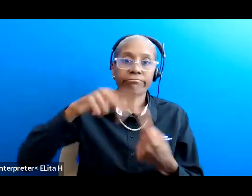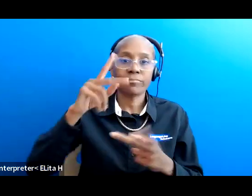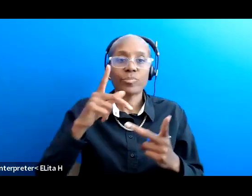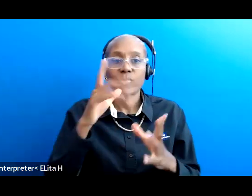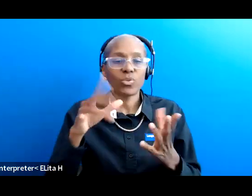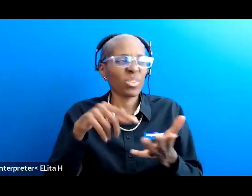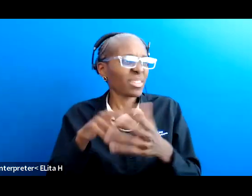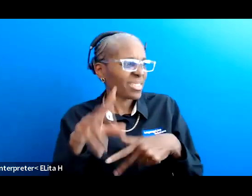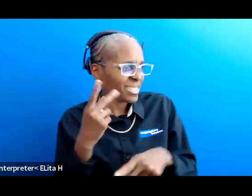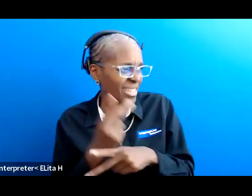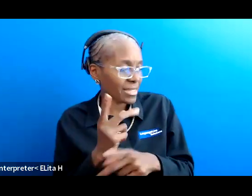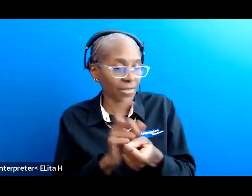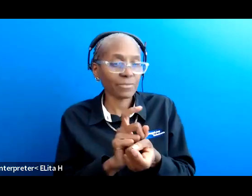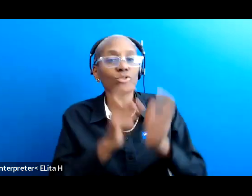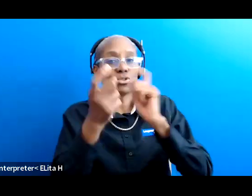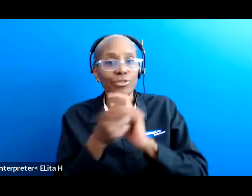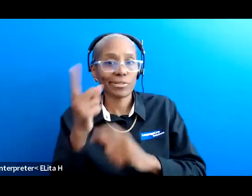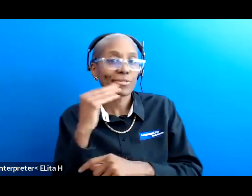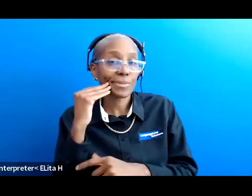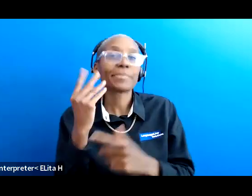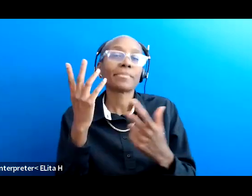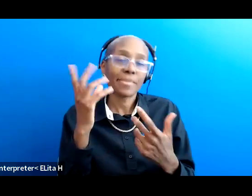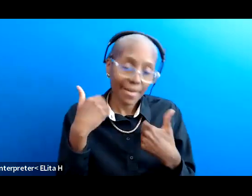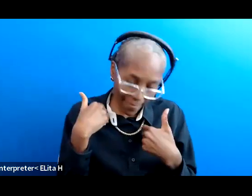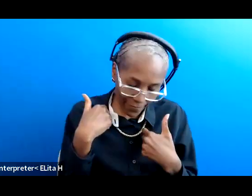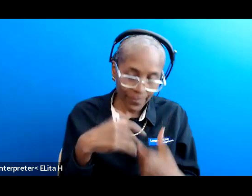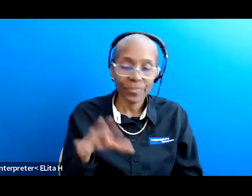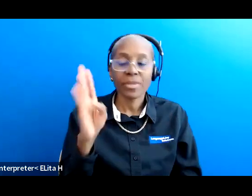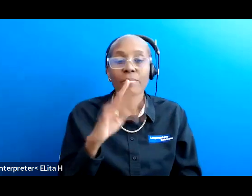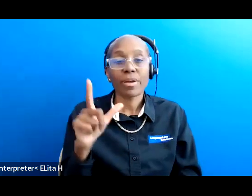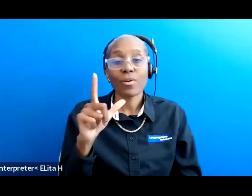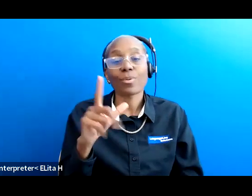kind of changes at home but there is a bowel program sheet, bowel